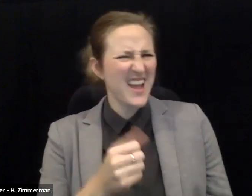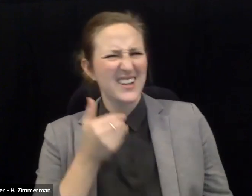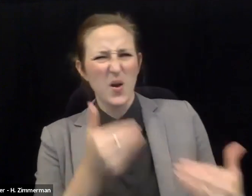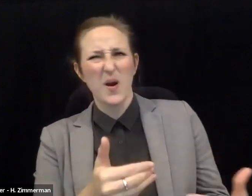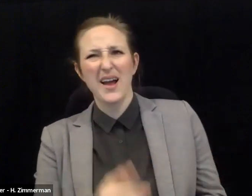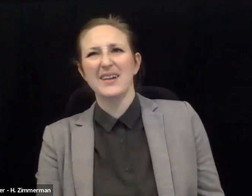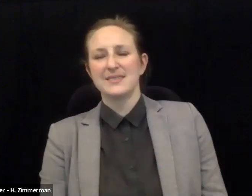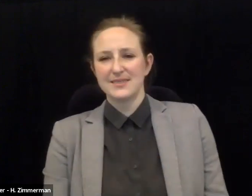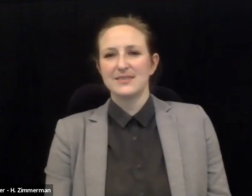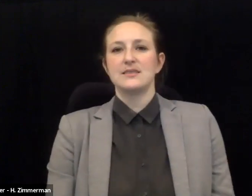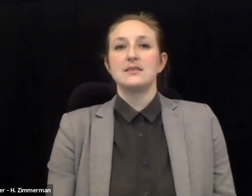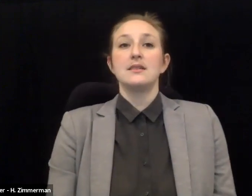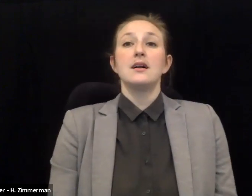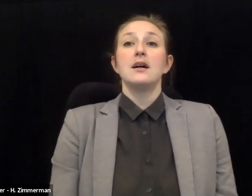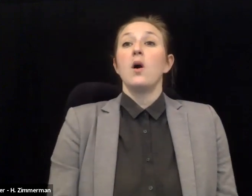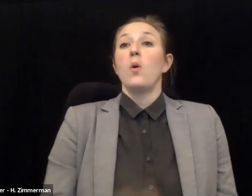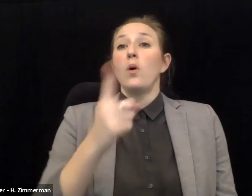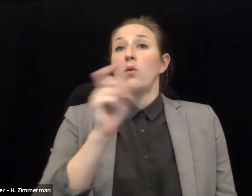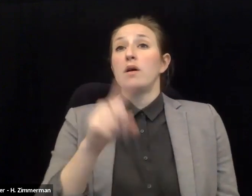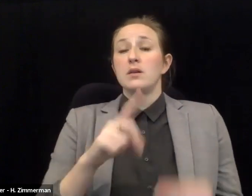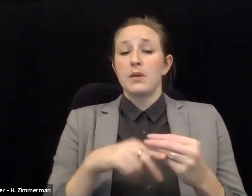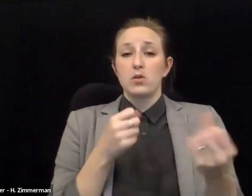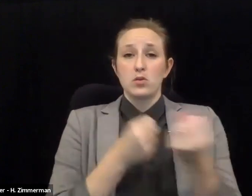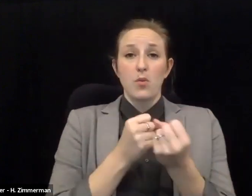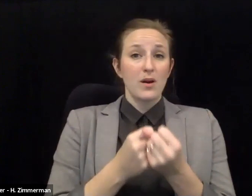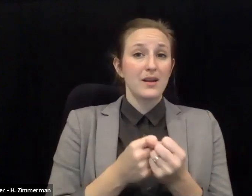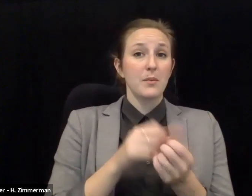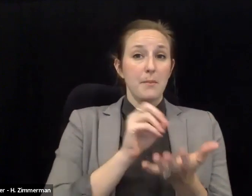Monica Malhotra-MIUSA: And one question is about supporting blind participants in a virtual space.